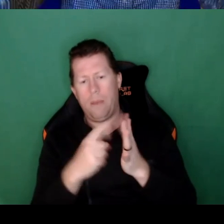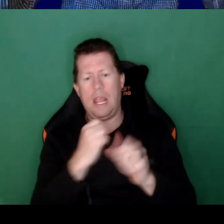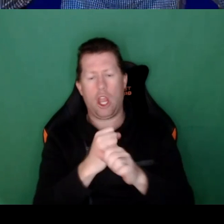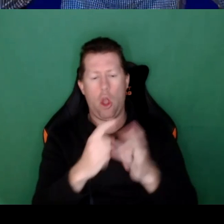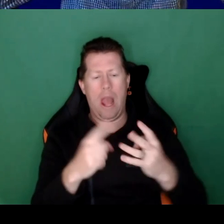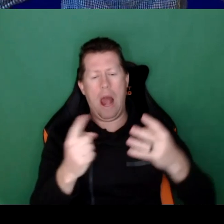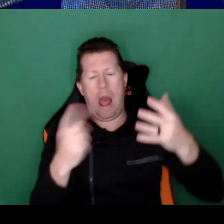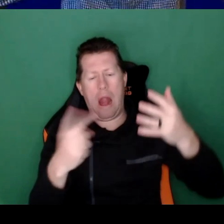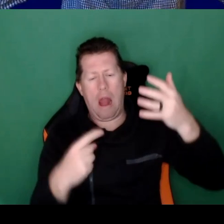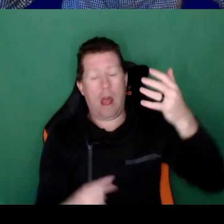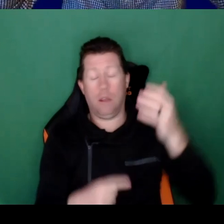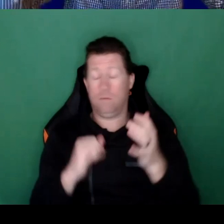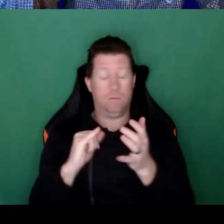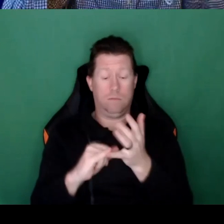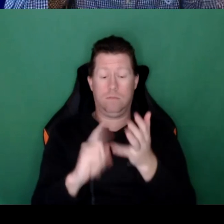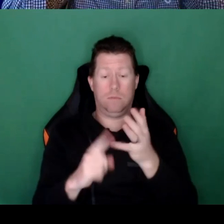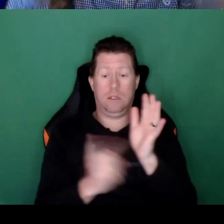Dr Harry Stack Sullivan said the single